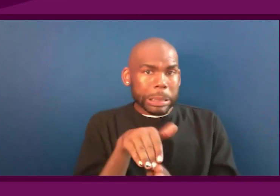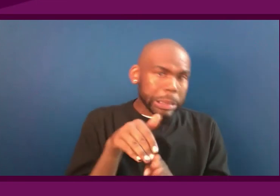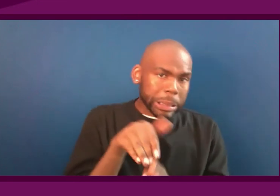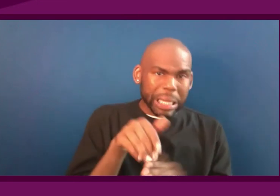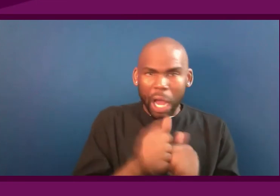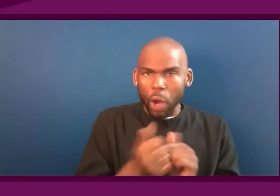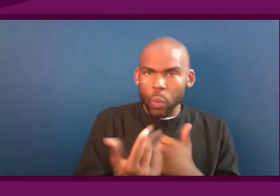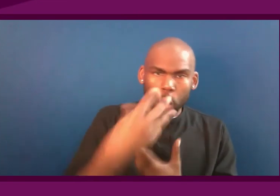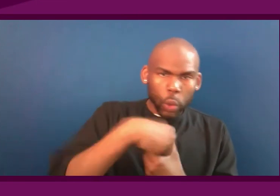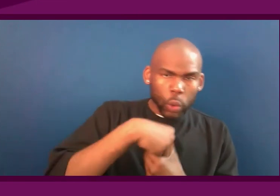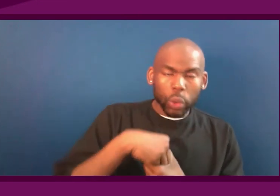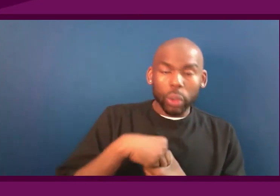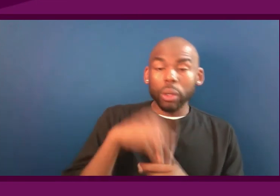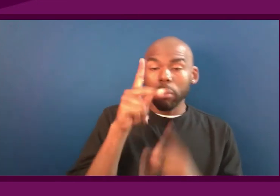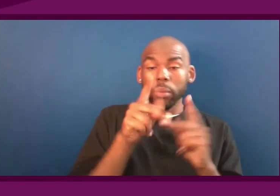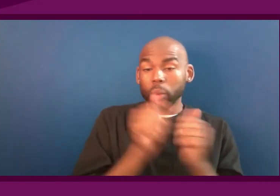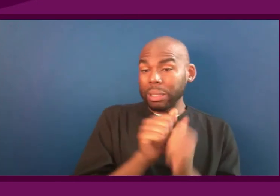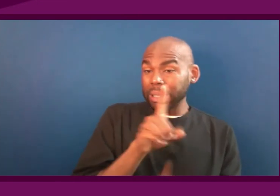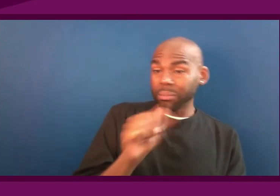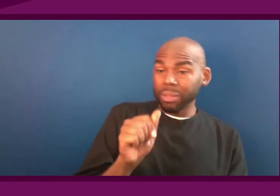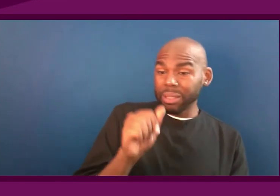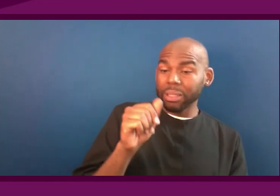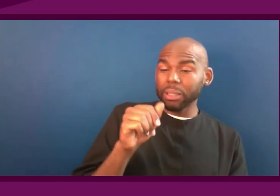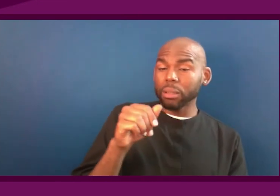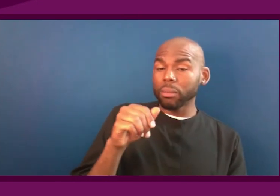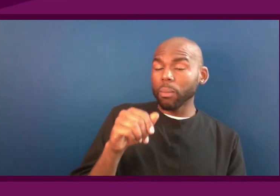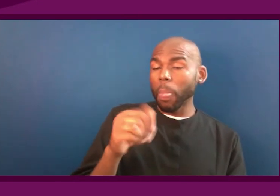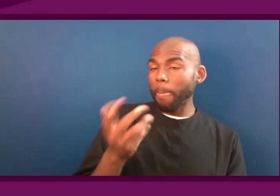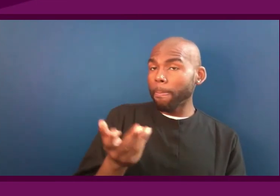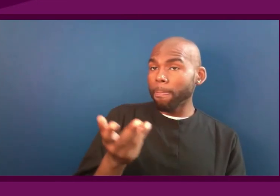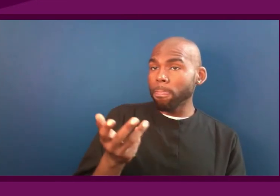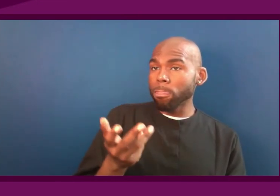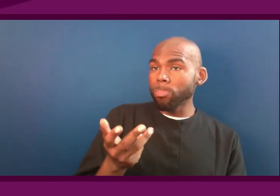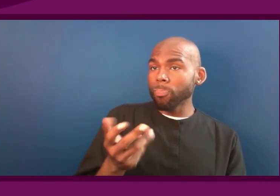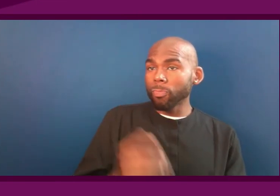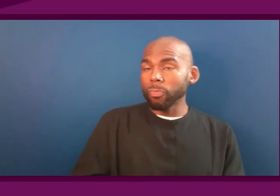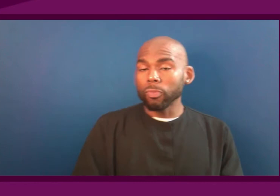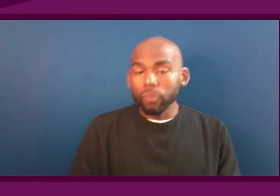if you don't, we're going to continue to talk about your brand and the community is going